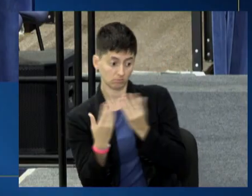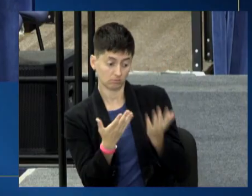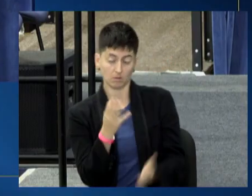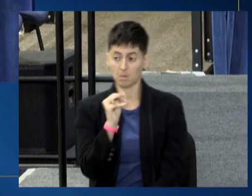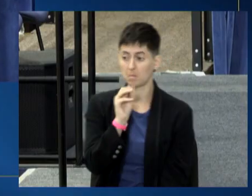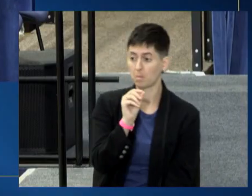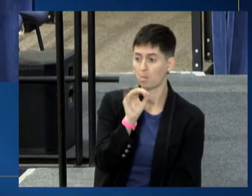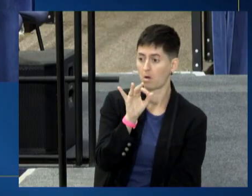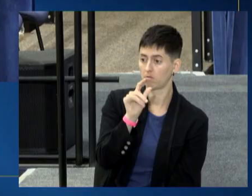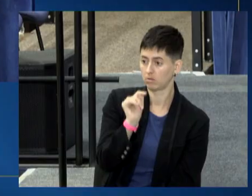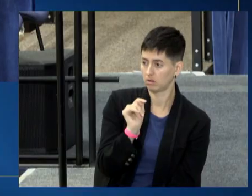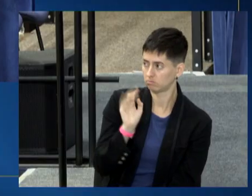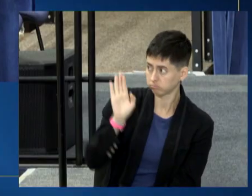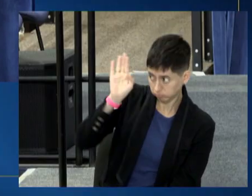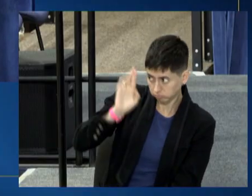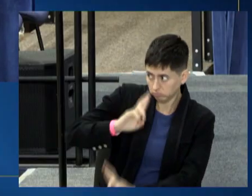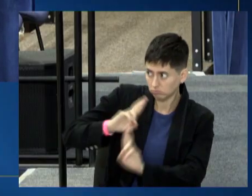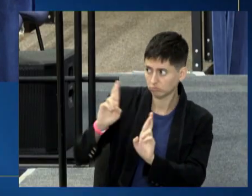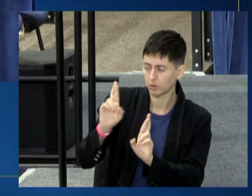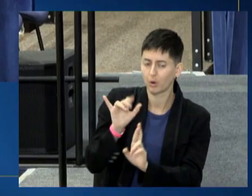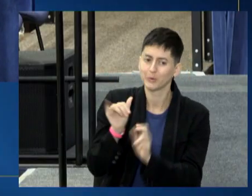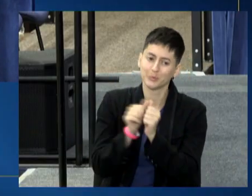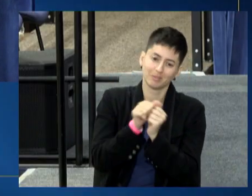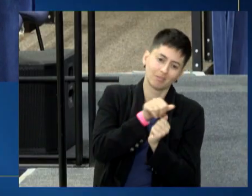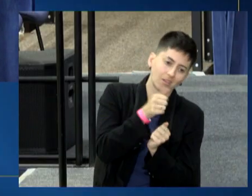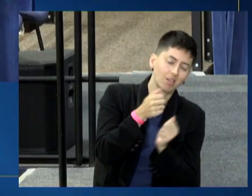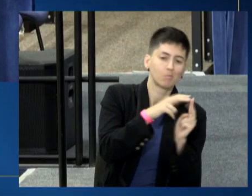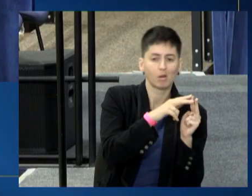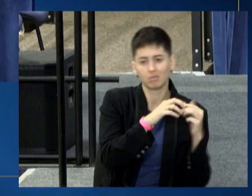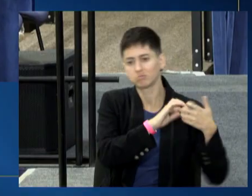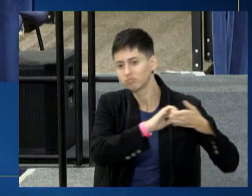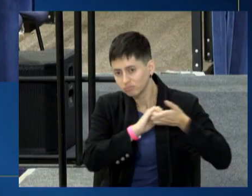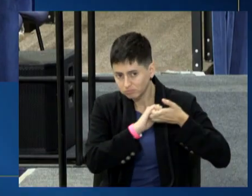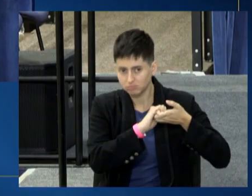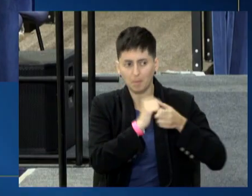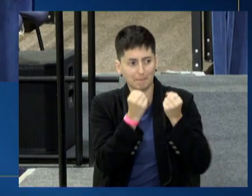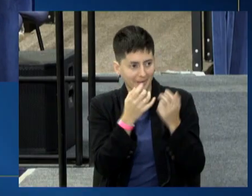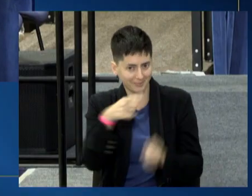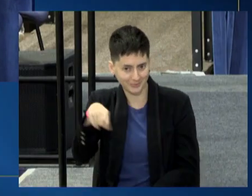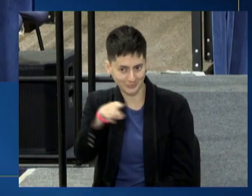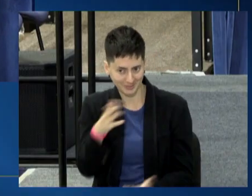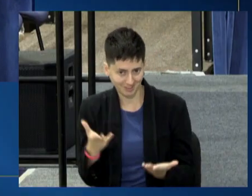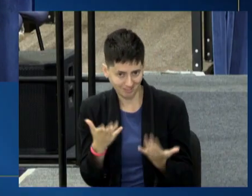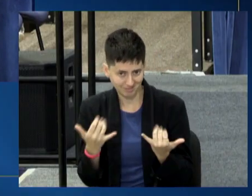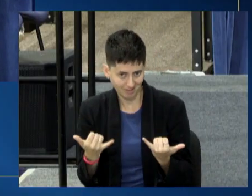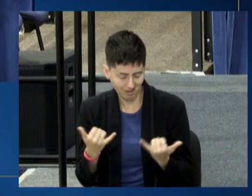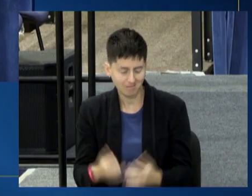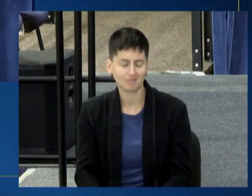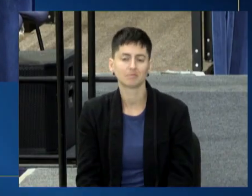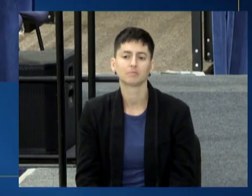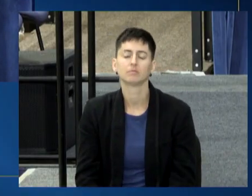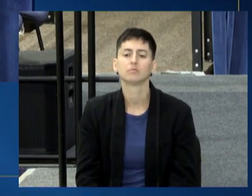like DiMe and many others here in the -- in this room. I joined the CancerX initiative